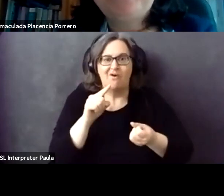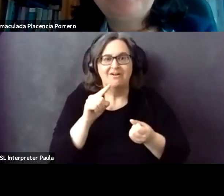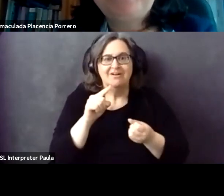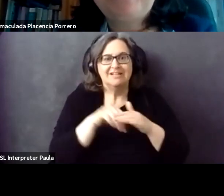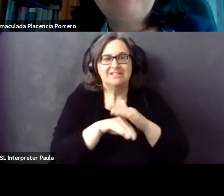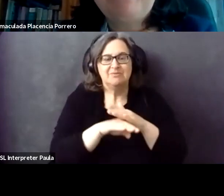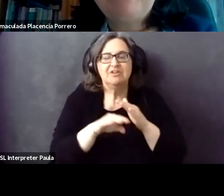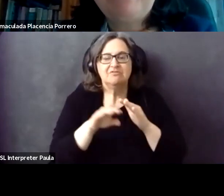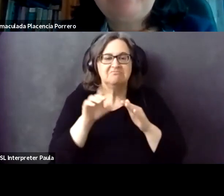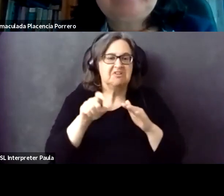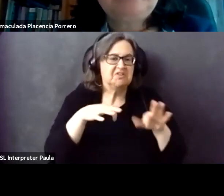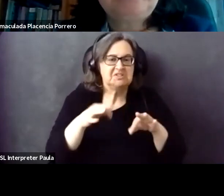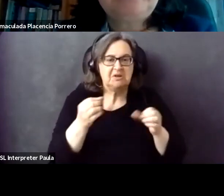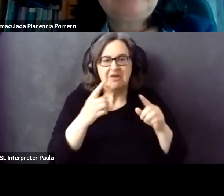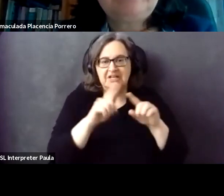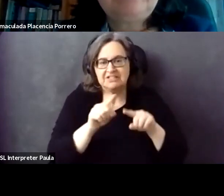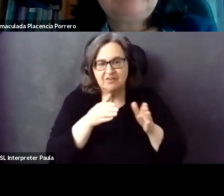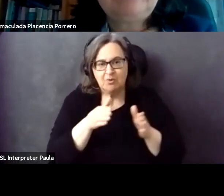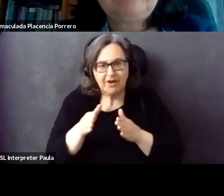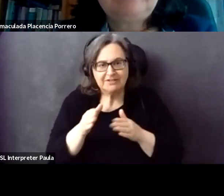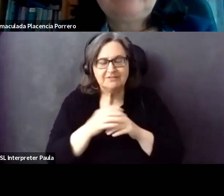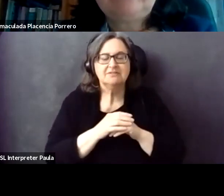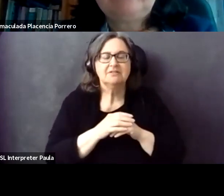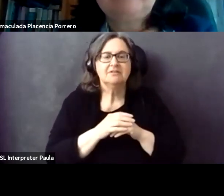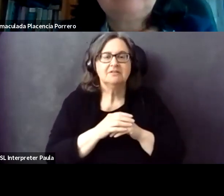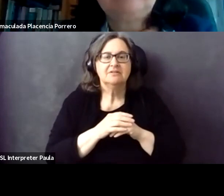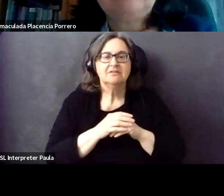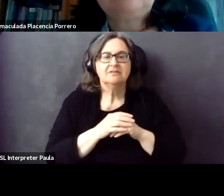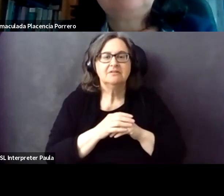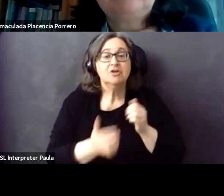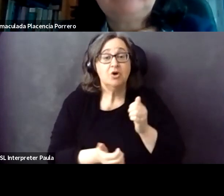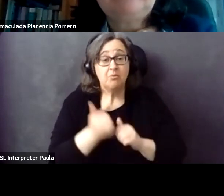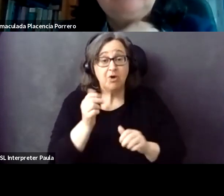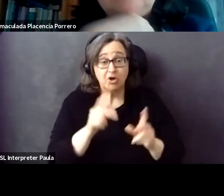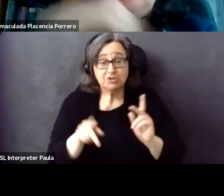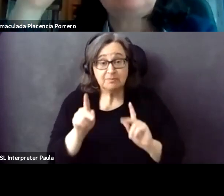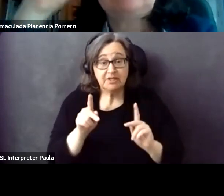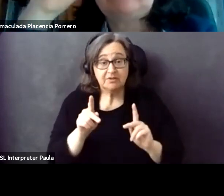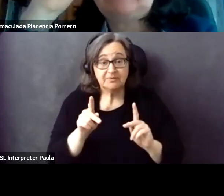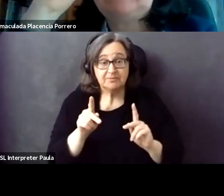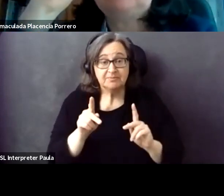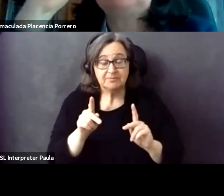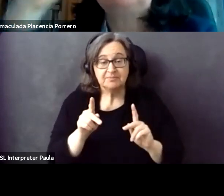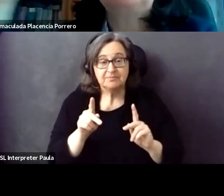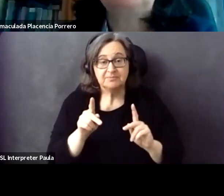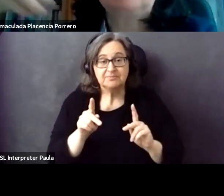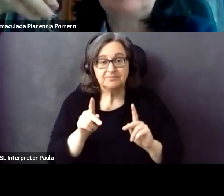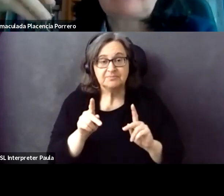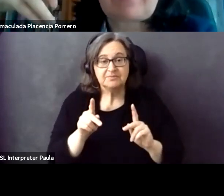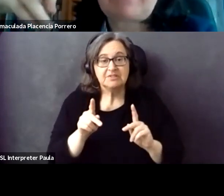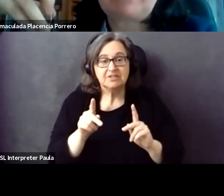Inma has invited me to speak about the business case for accessibility. We have tried to show this in many different ways during the years,